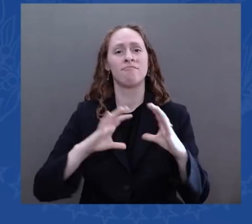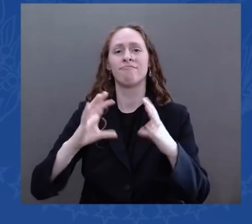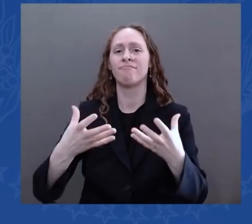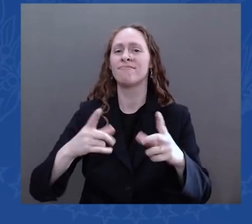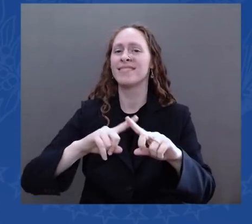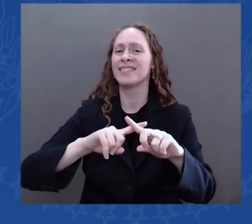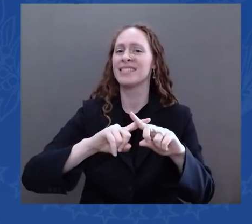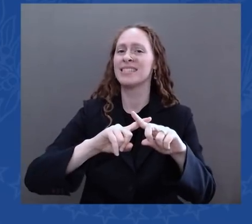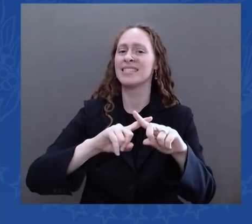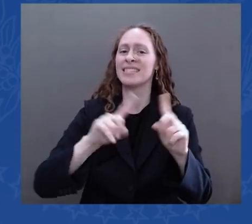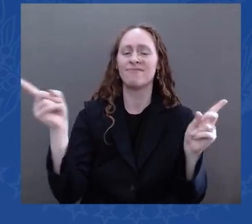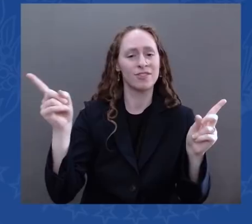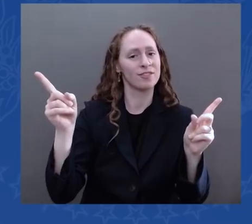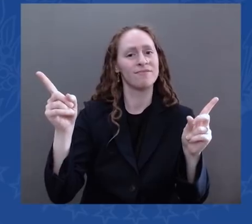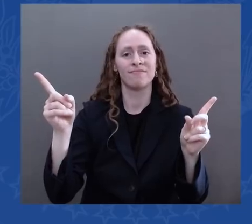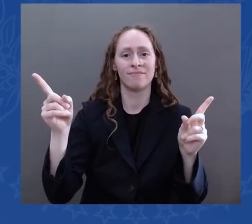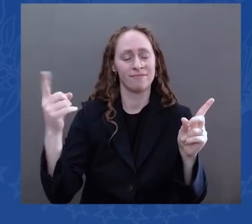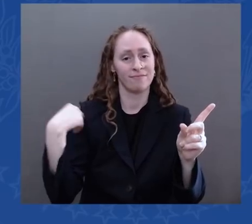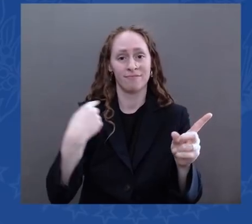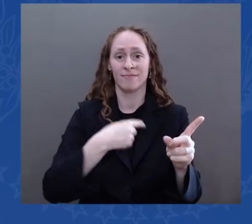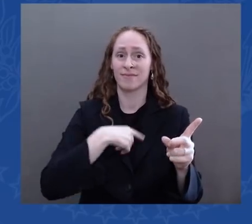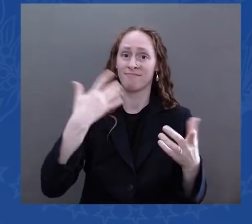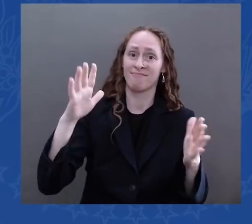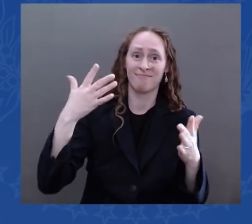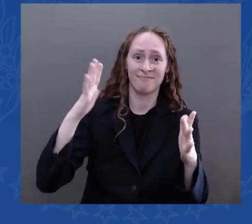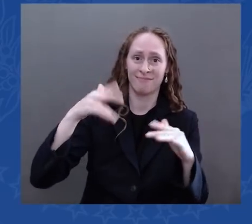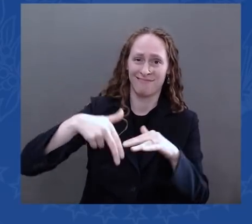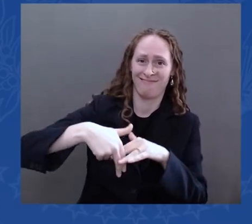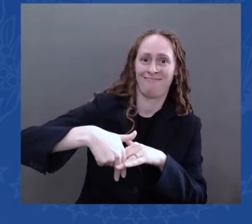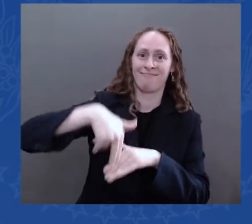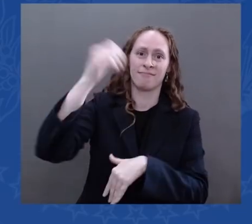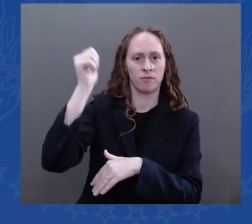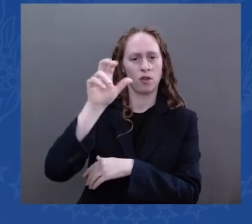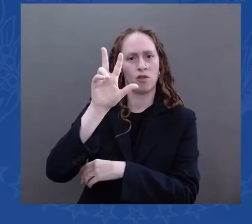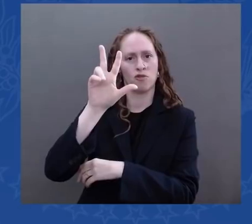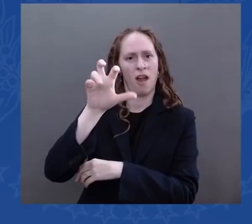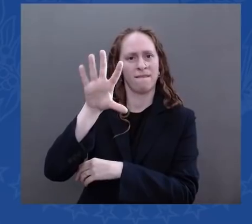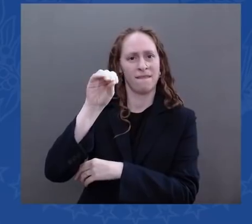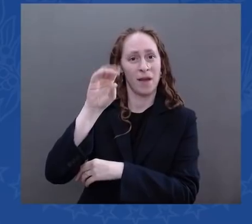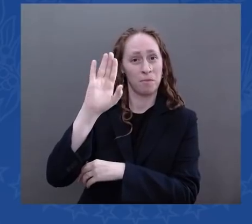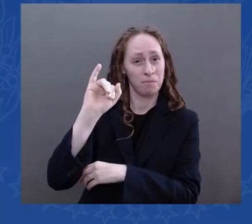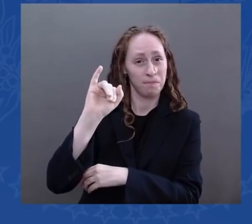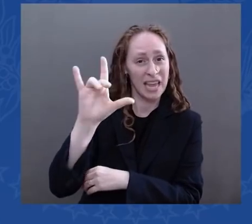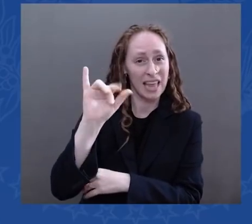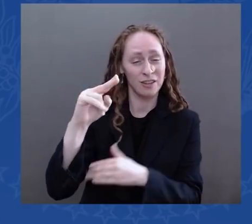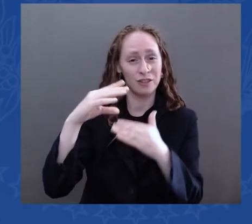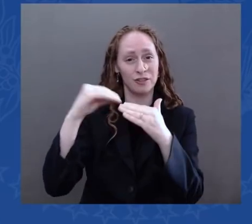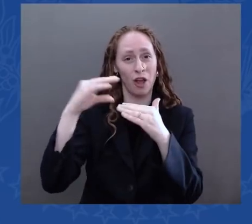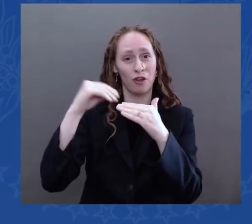This year we're on track to cut the deficit by more than 1 trillion 300 billion dollars.